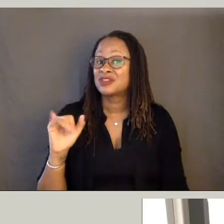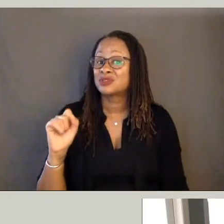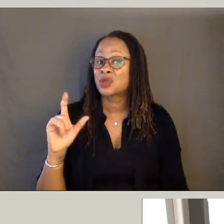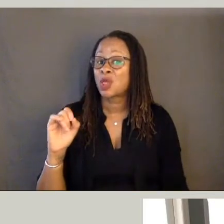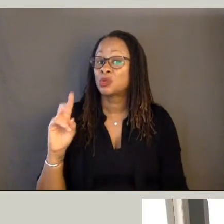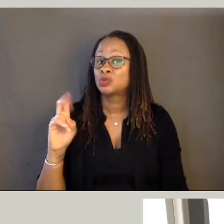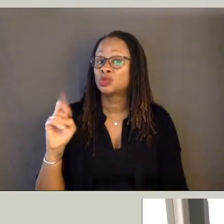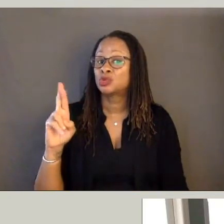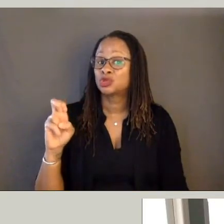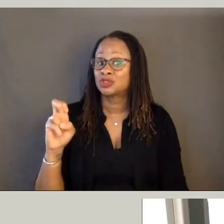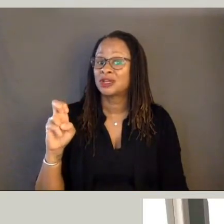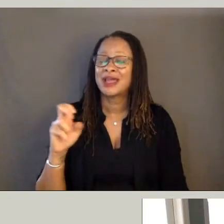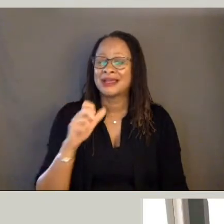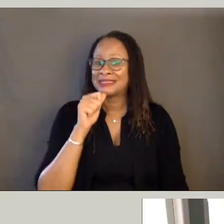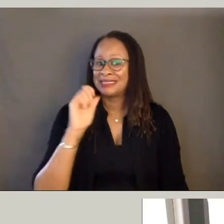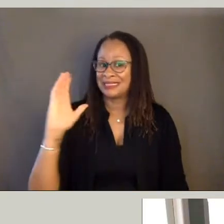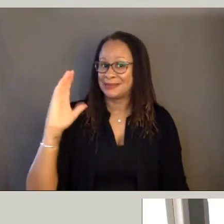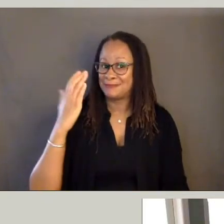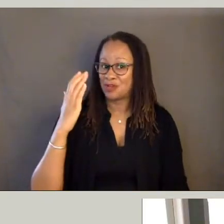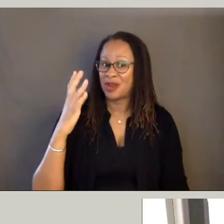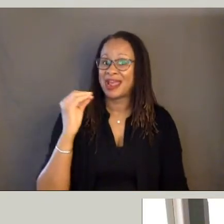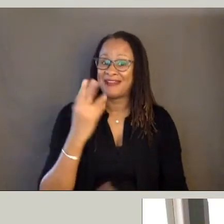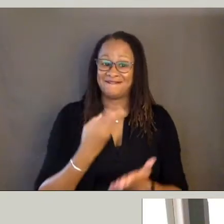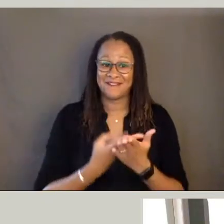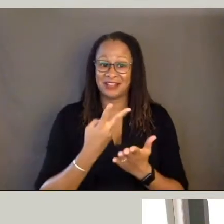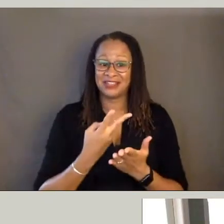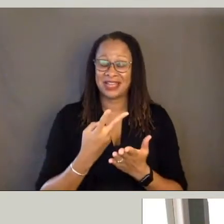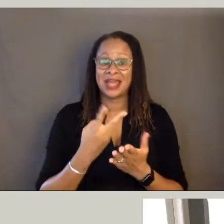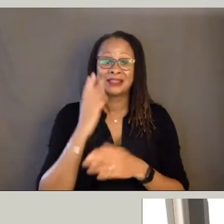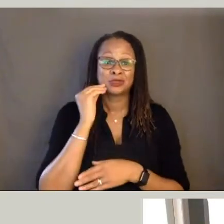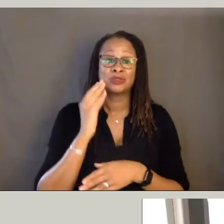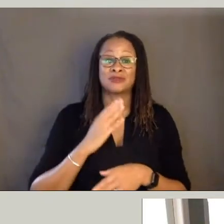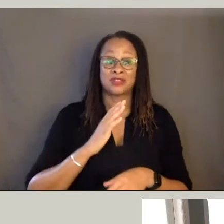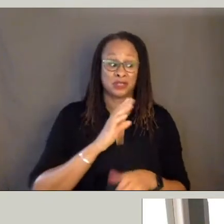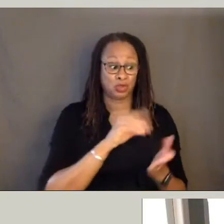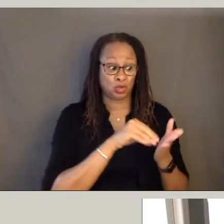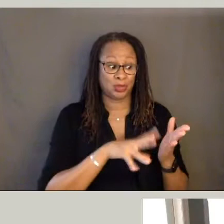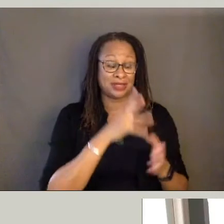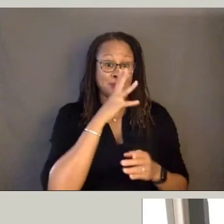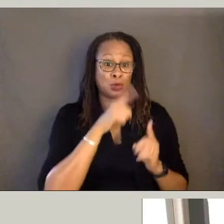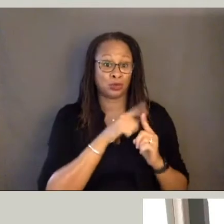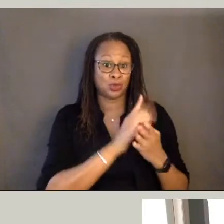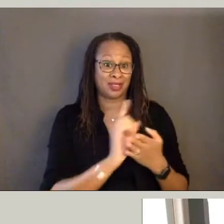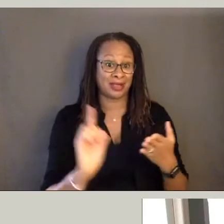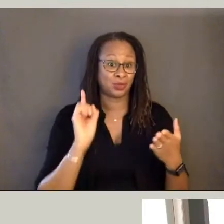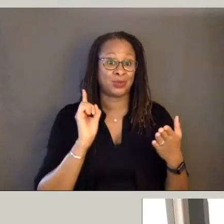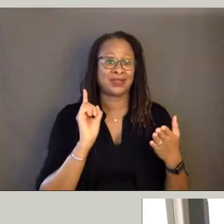the experiences of the student I spoke to last week, I hope my answers have started to,